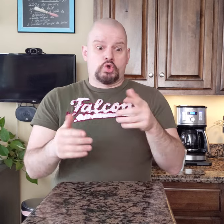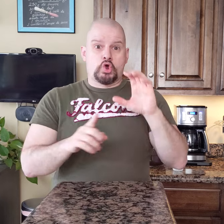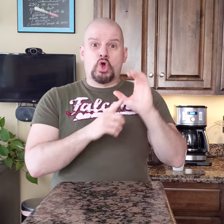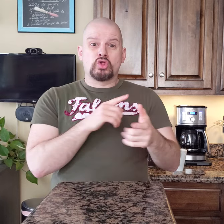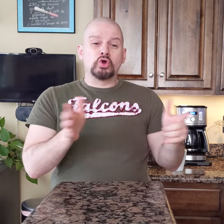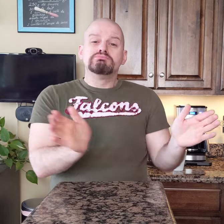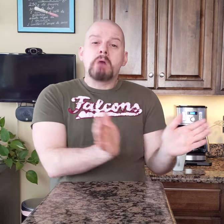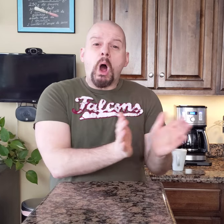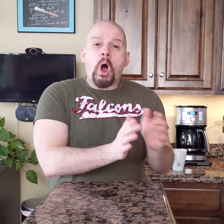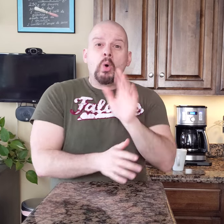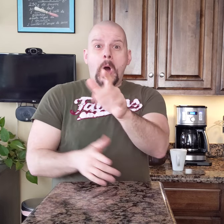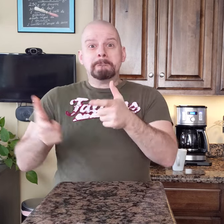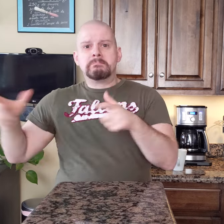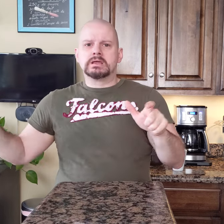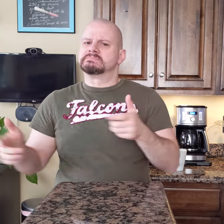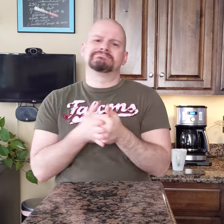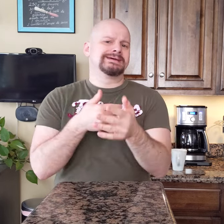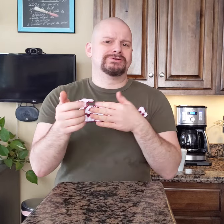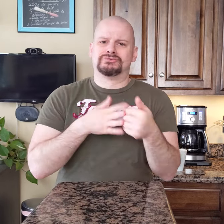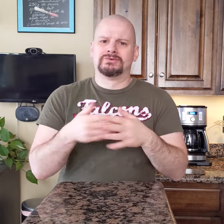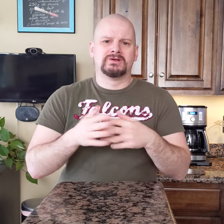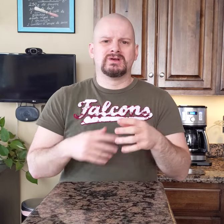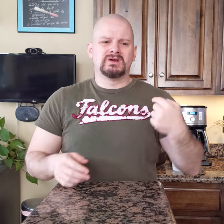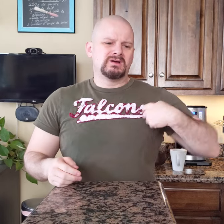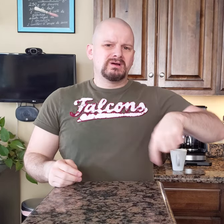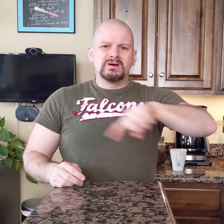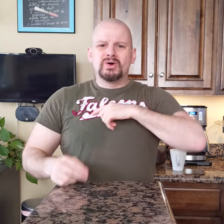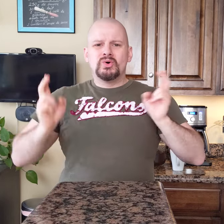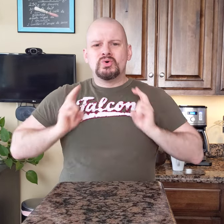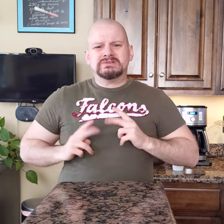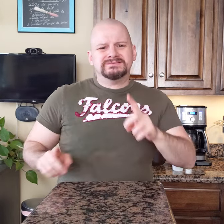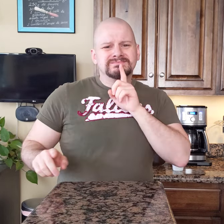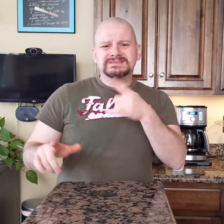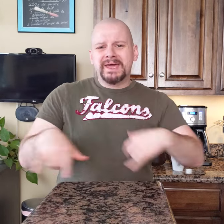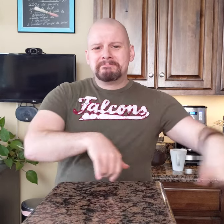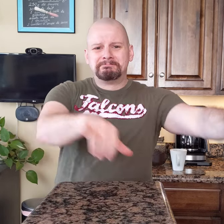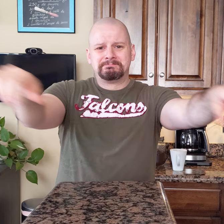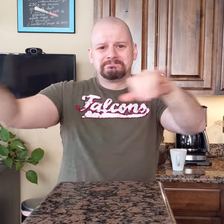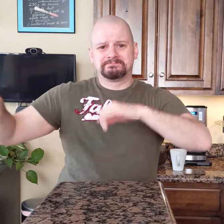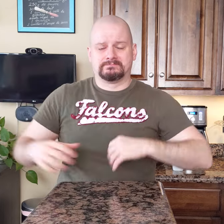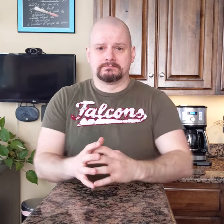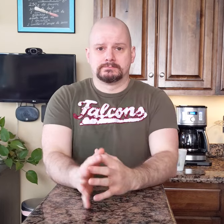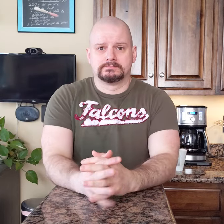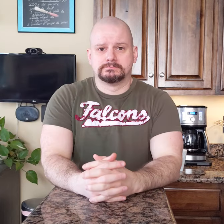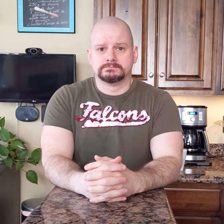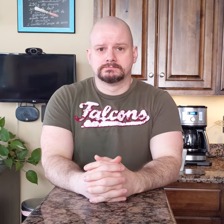It doesn't matter if their cultures are smaller than yours, we all are human being.